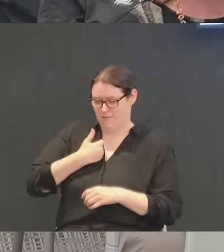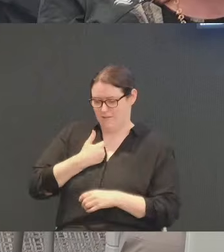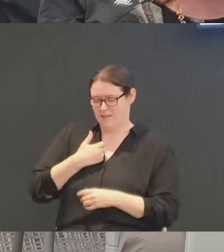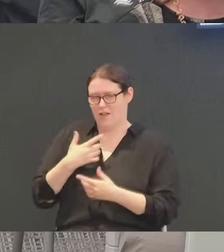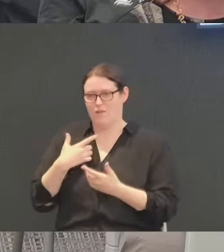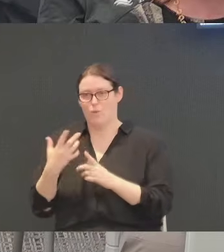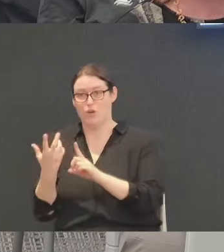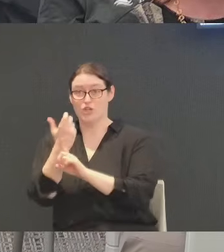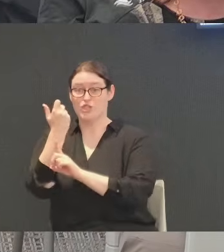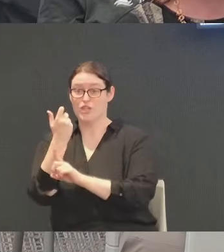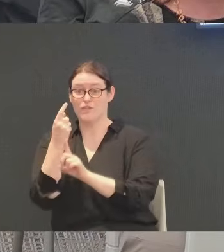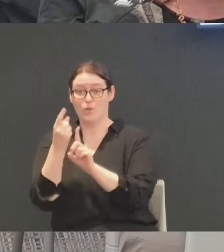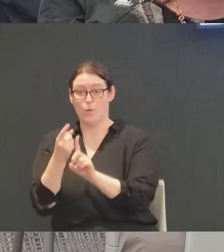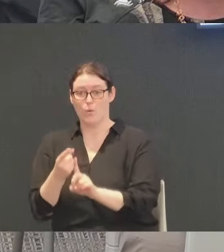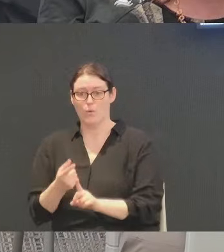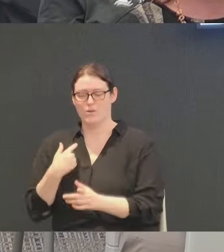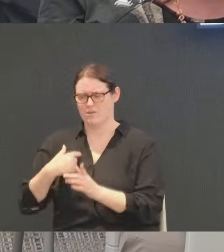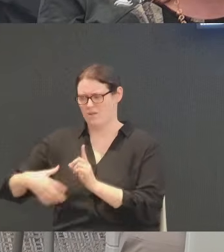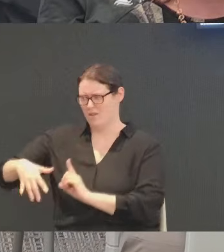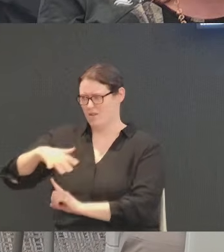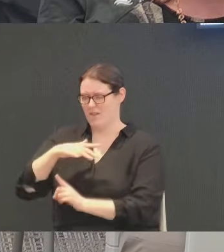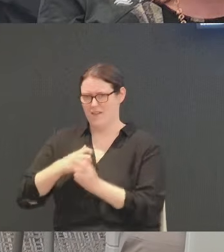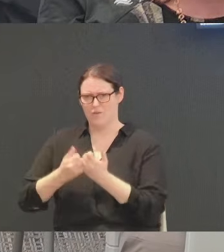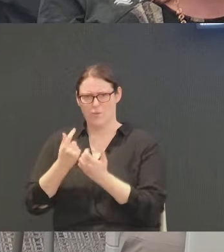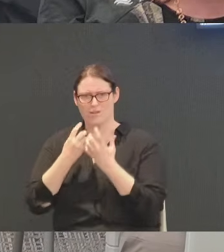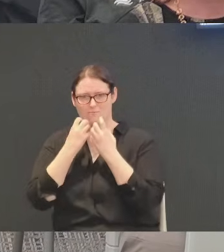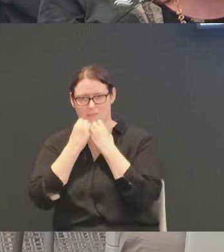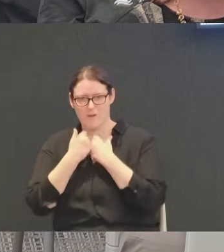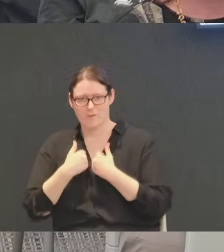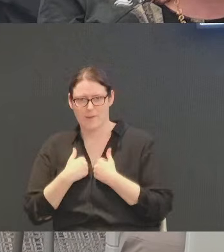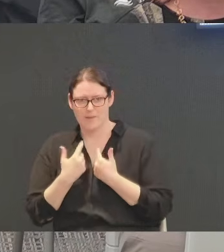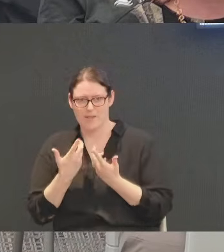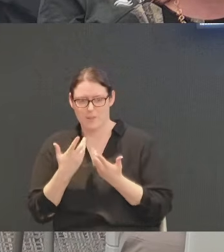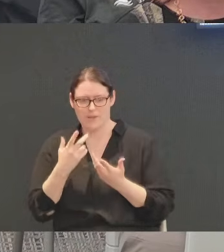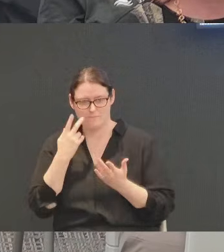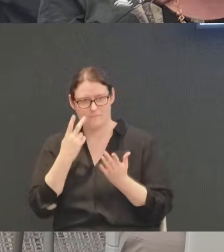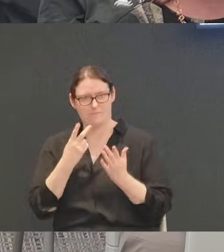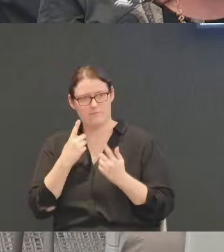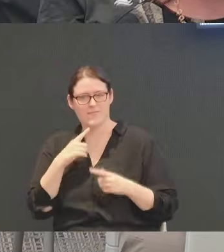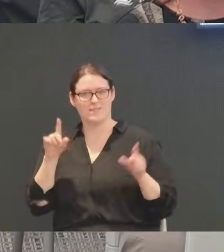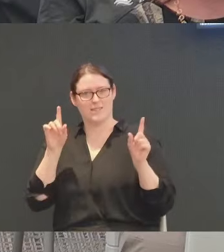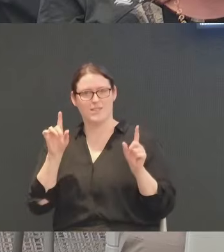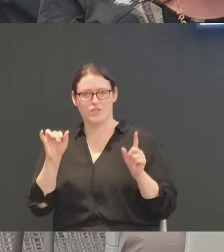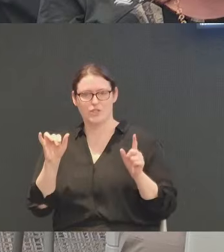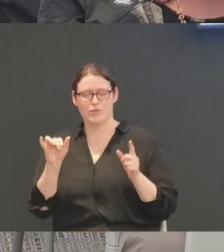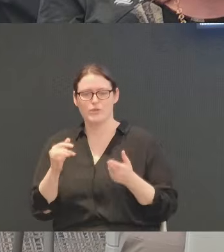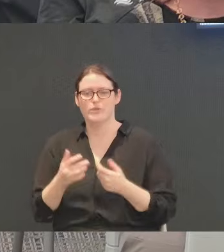goals. I'm surrounded by people who care about me and want me to succeed. Being part of the